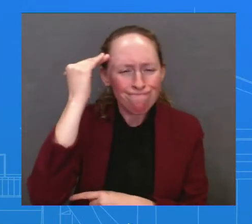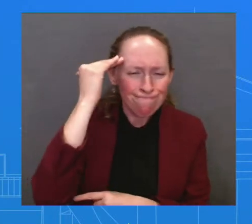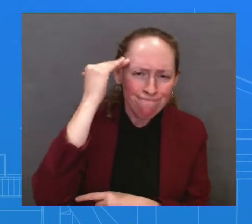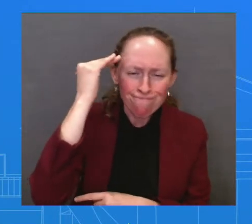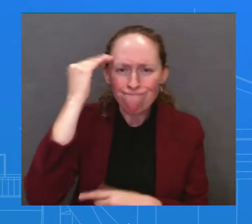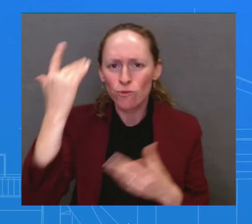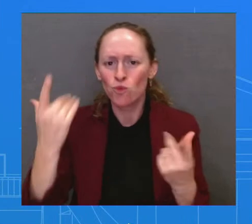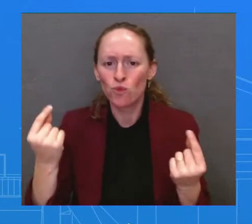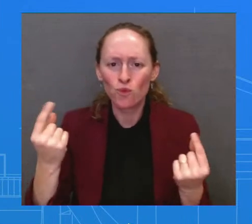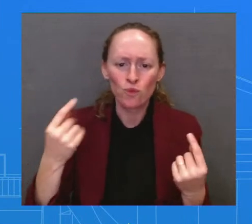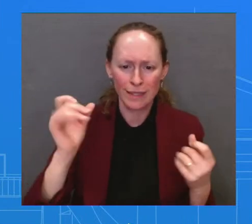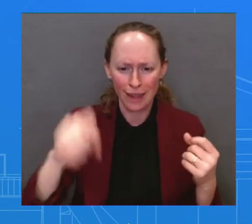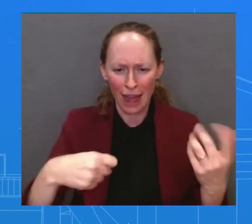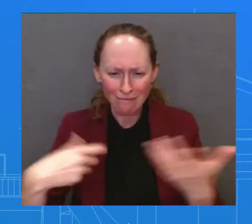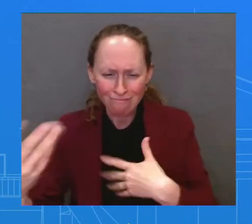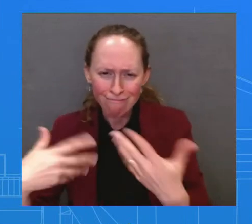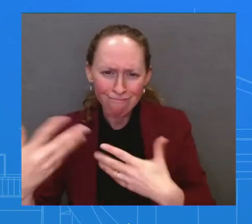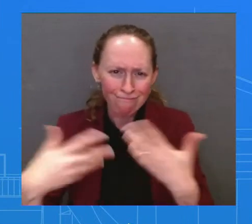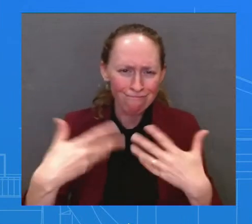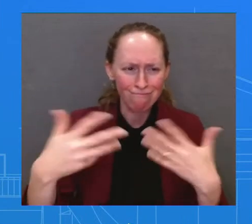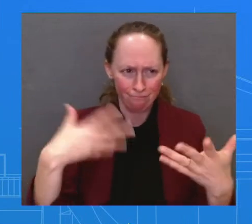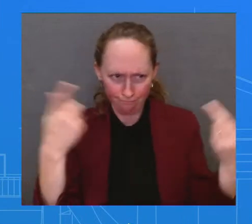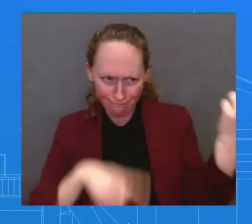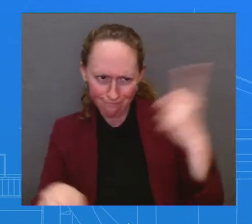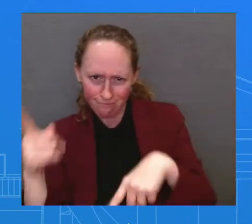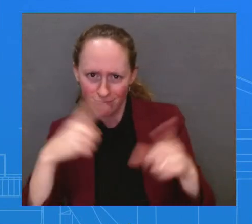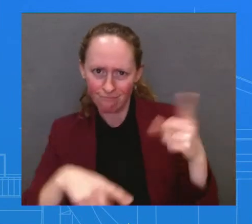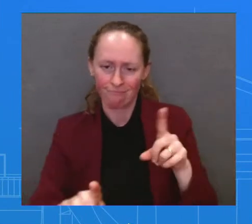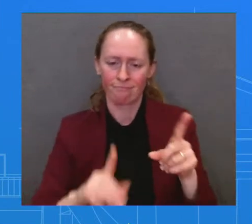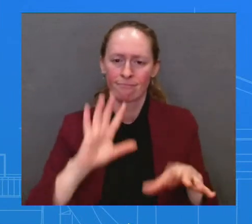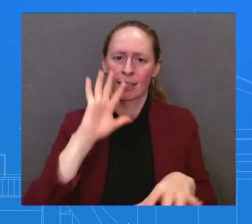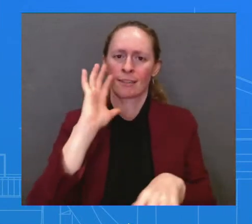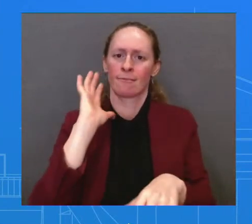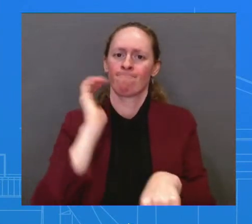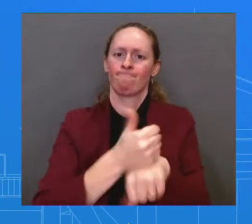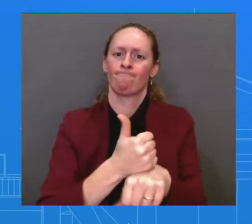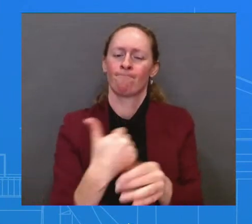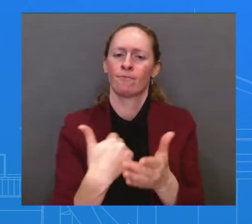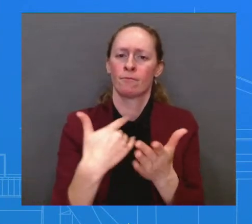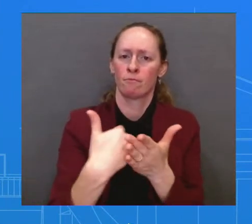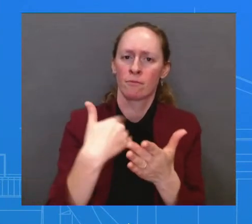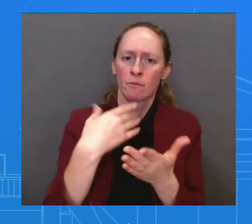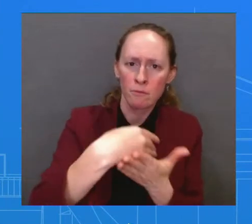He recognizes that that's going to be contested, that there are different perspectives. What he wants to hear from the President